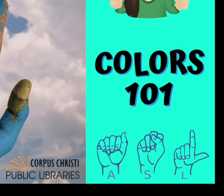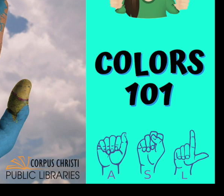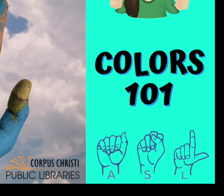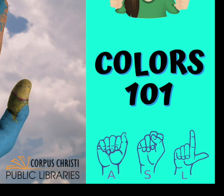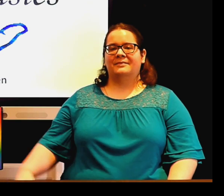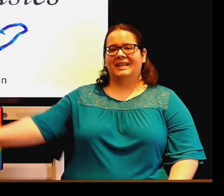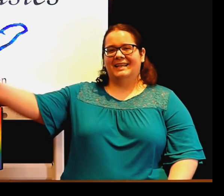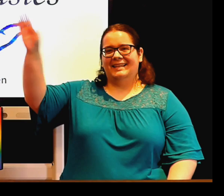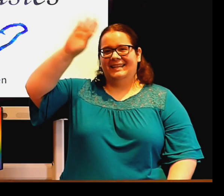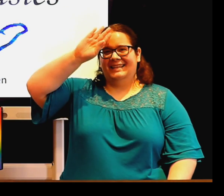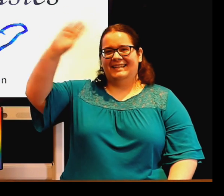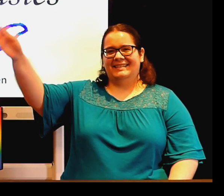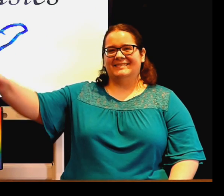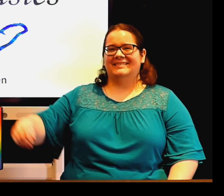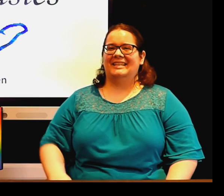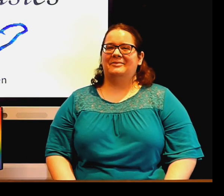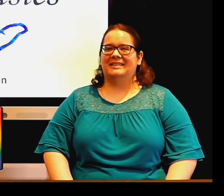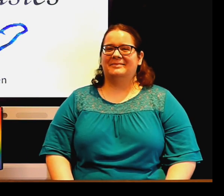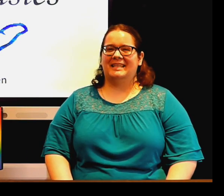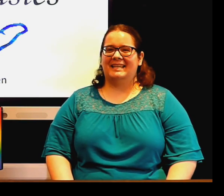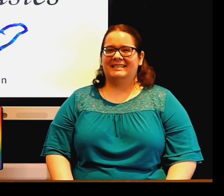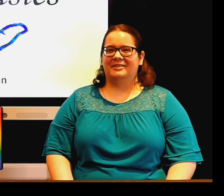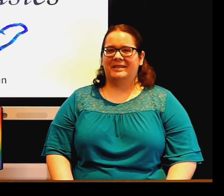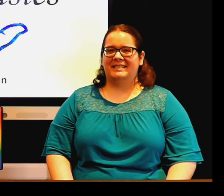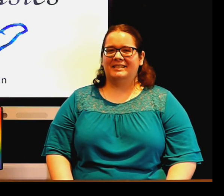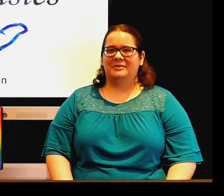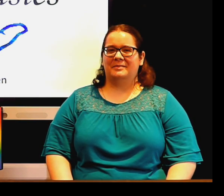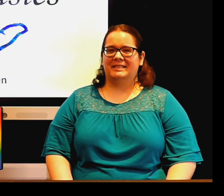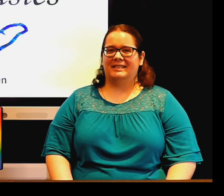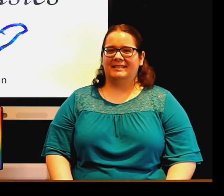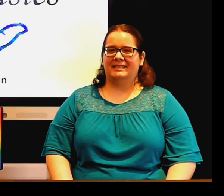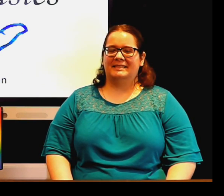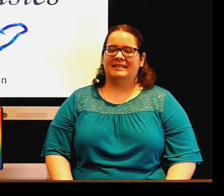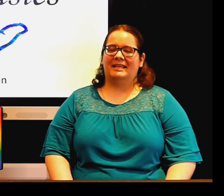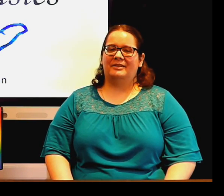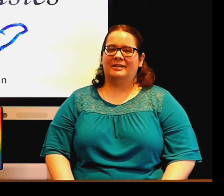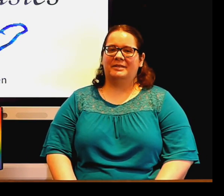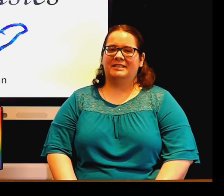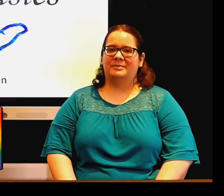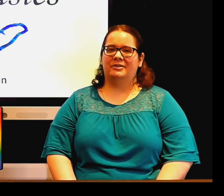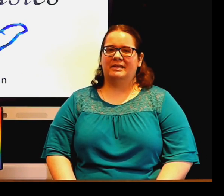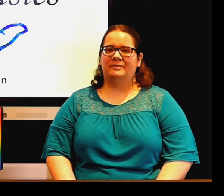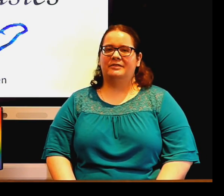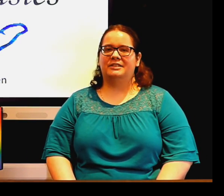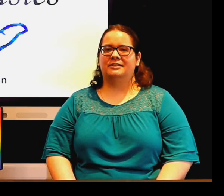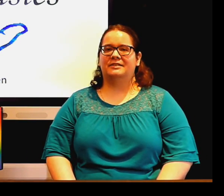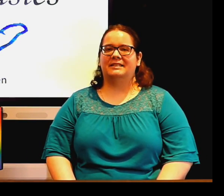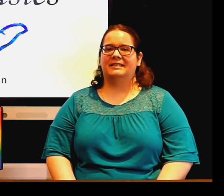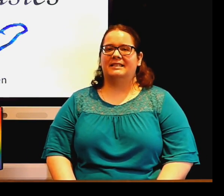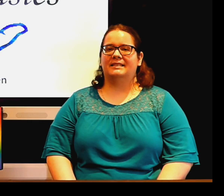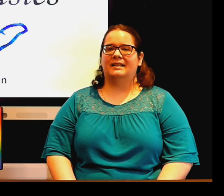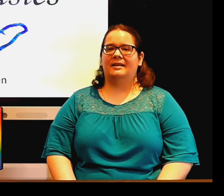Hello! And welcome to ASL Basics with Ms. Colleen. I recommend this program for children 6 and up,